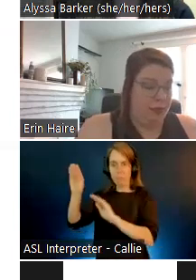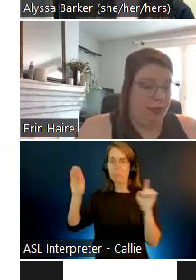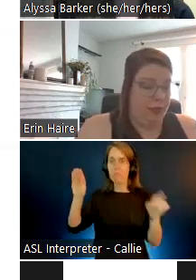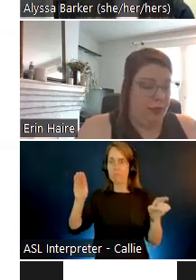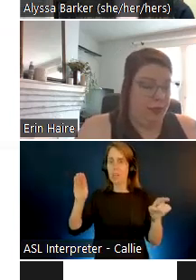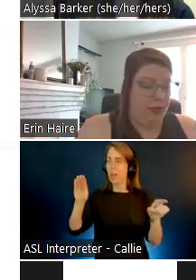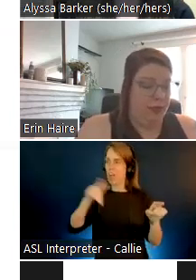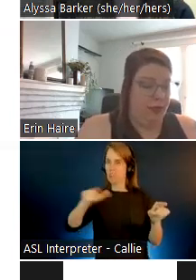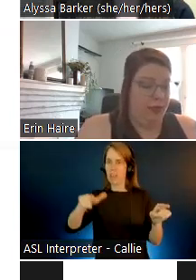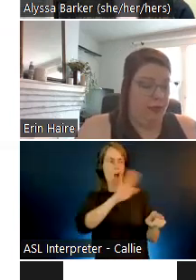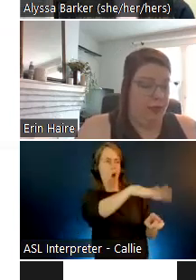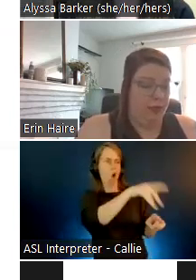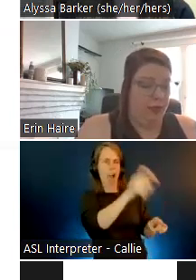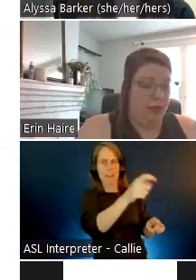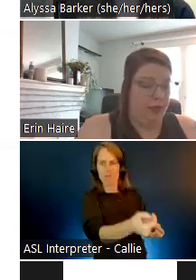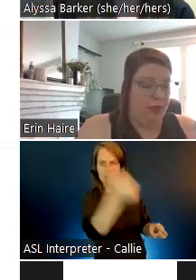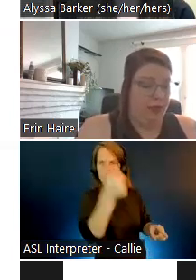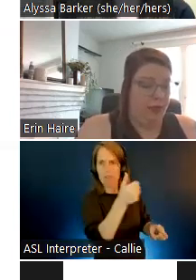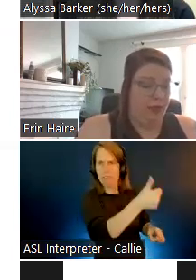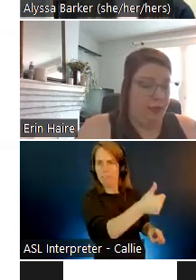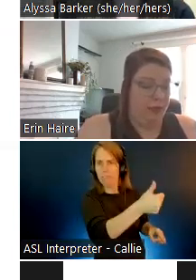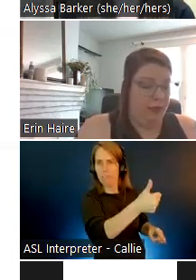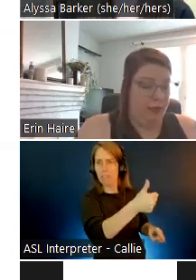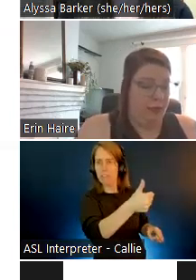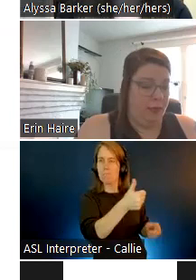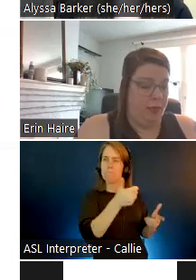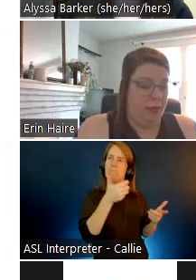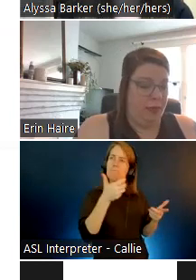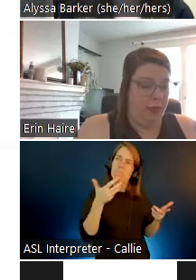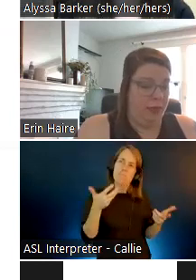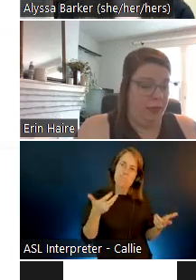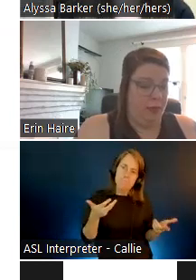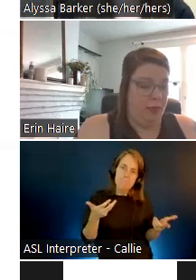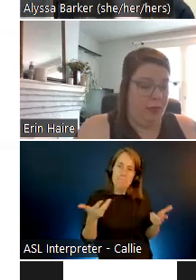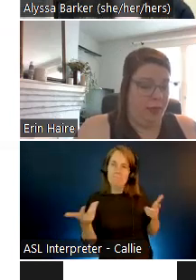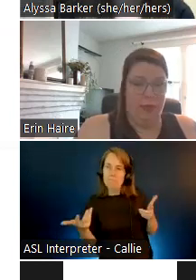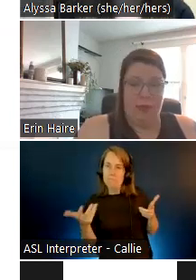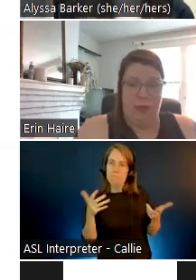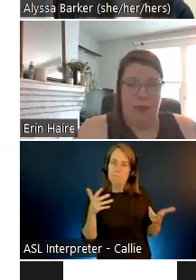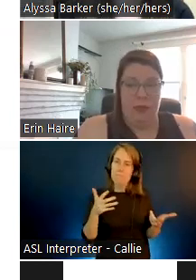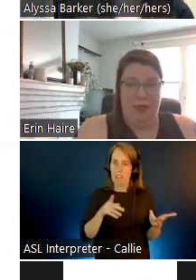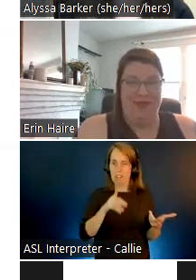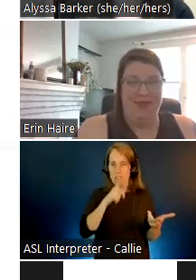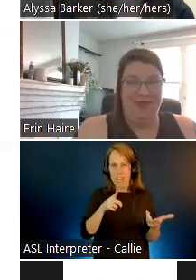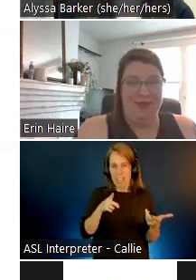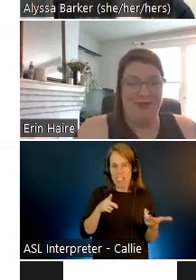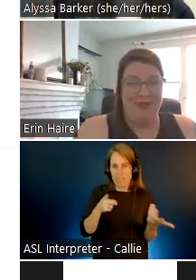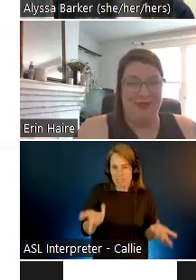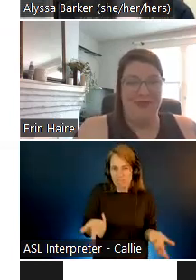back out when you leave i i kind of think there's an argument no because the grab bars